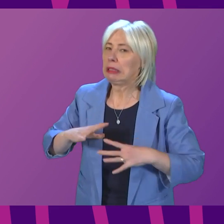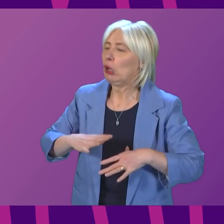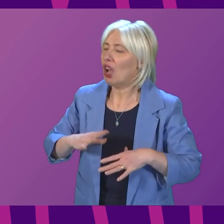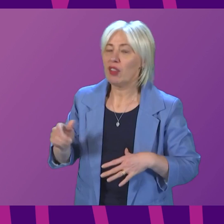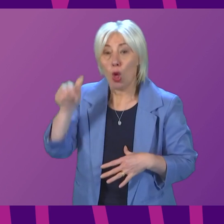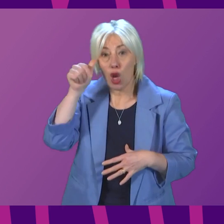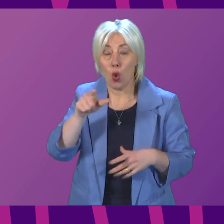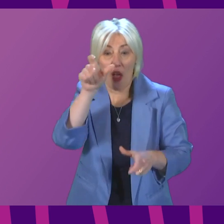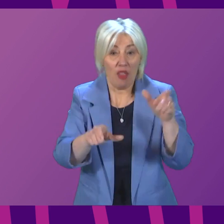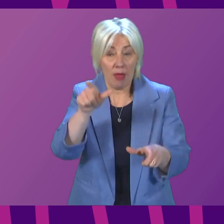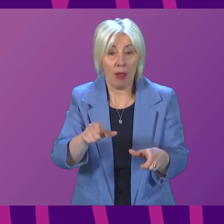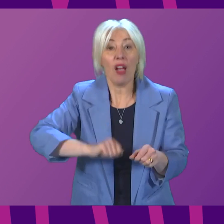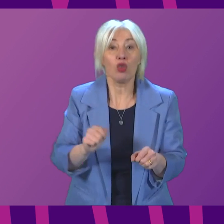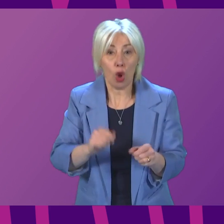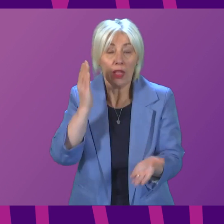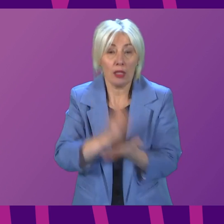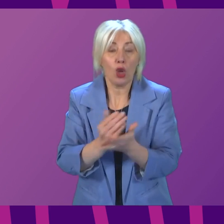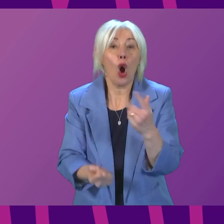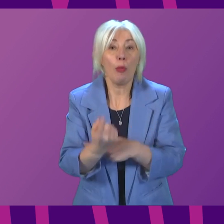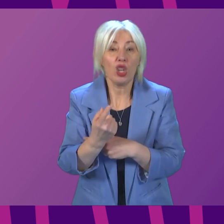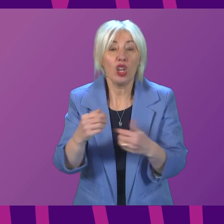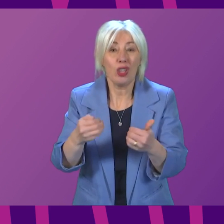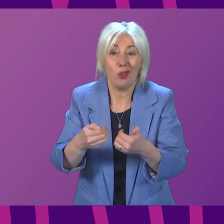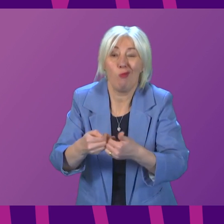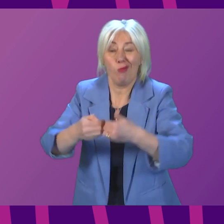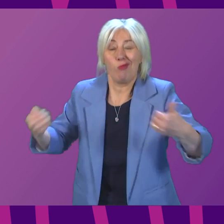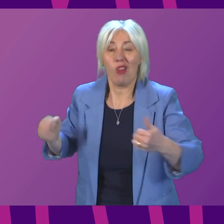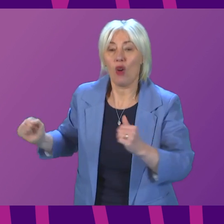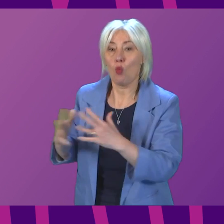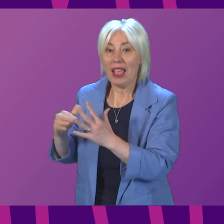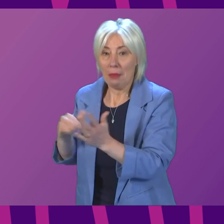Scotland get the chance to escape Westminster Governments and take our future into our own